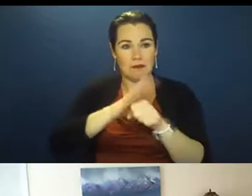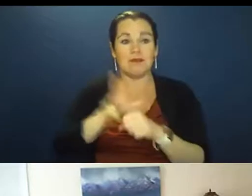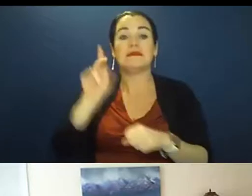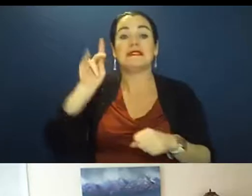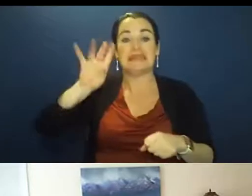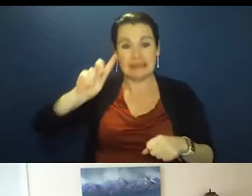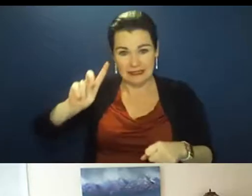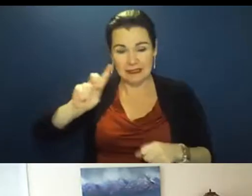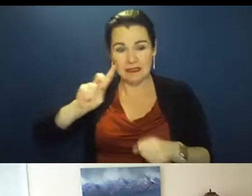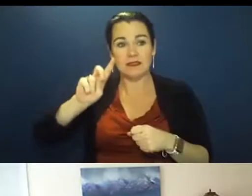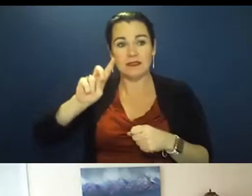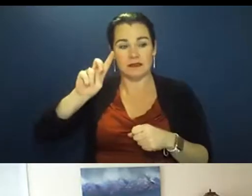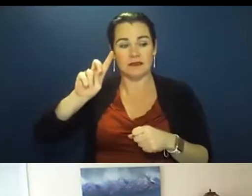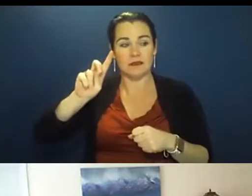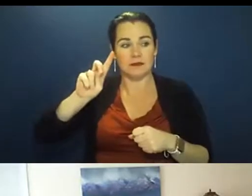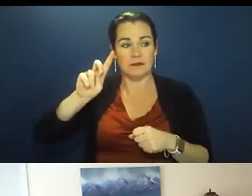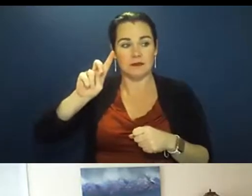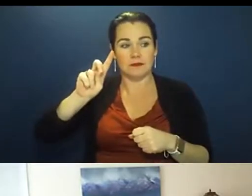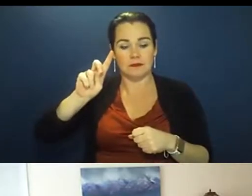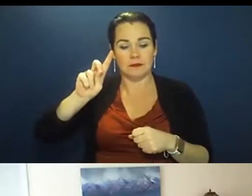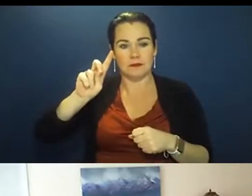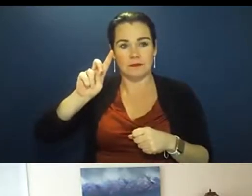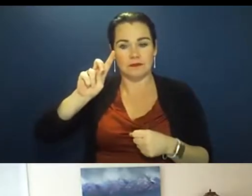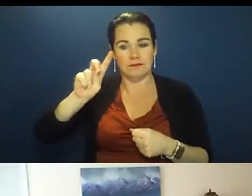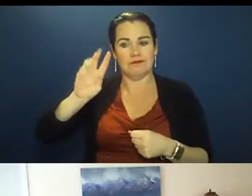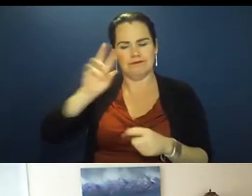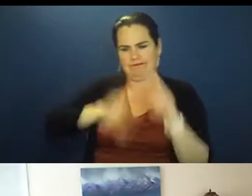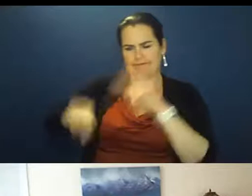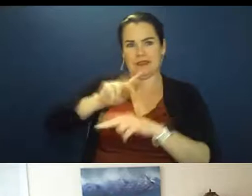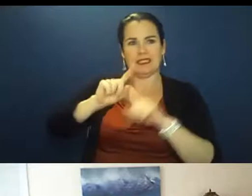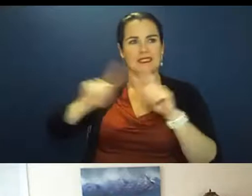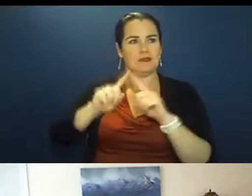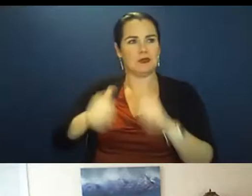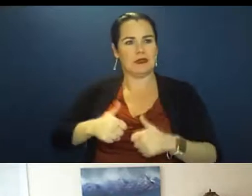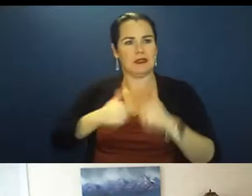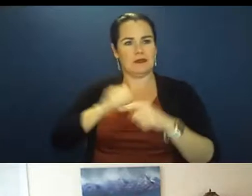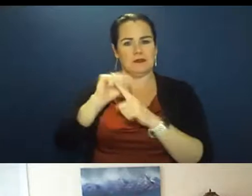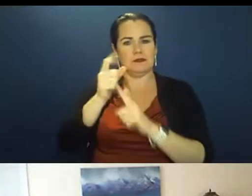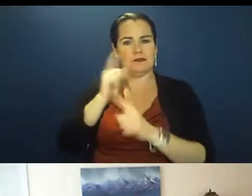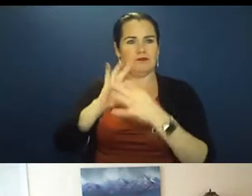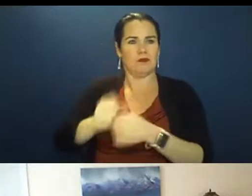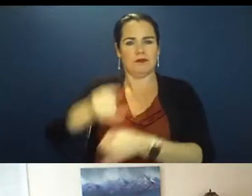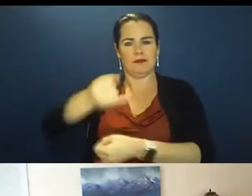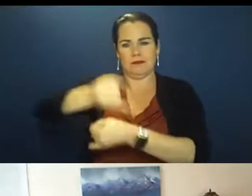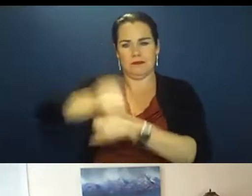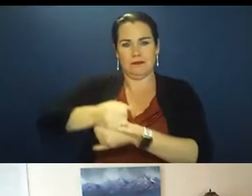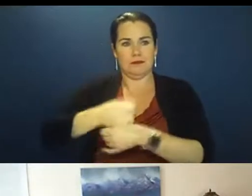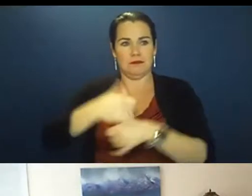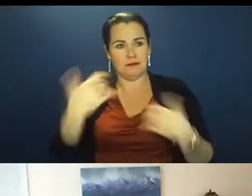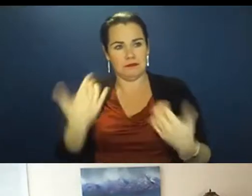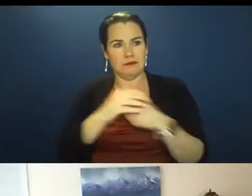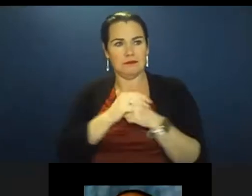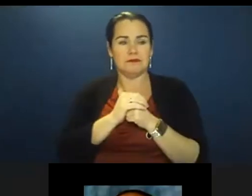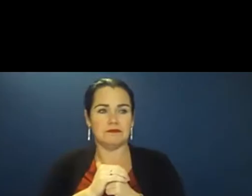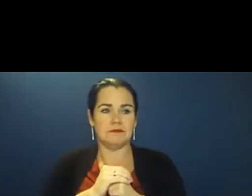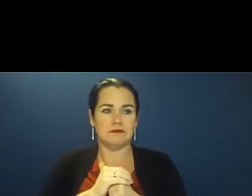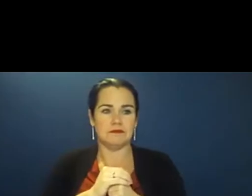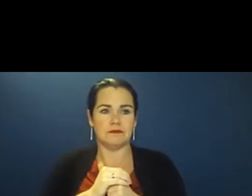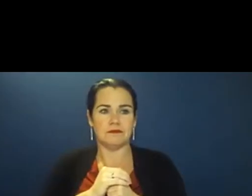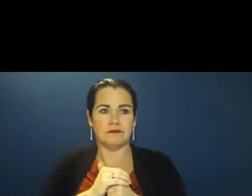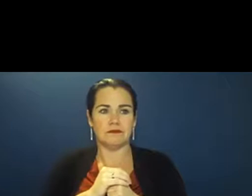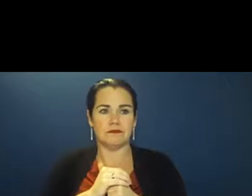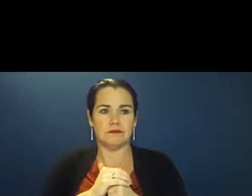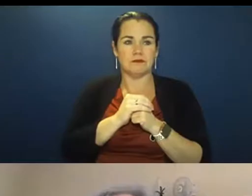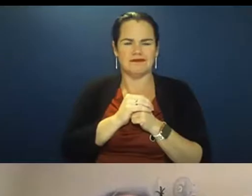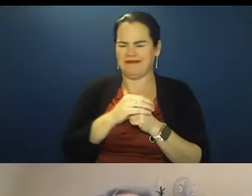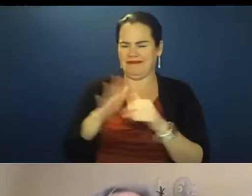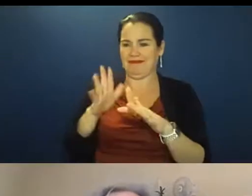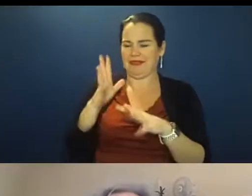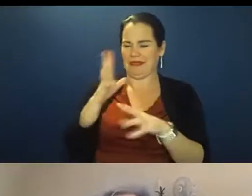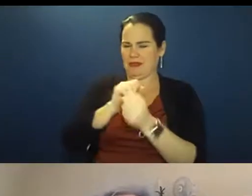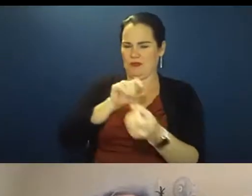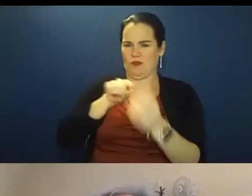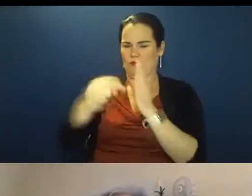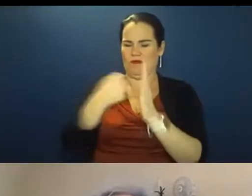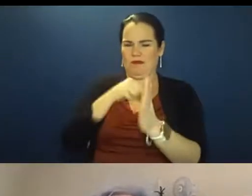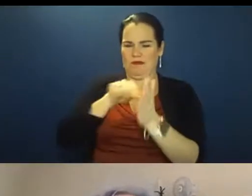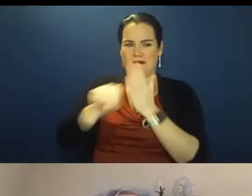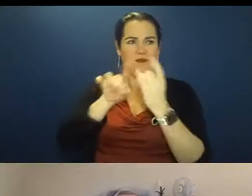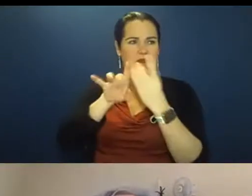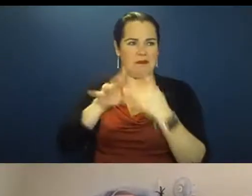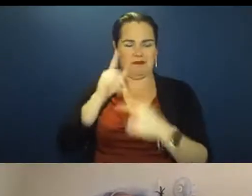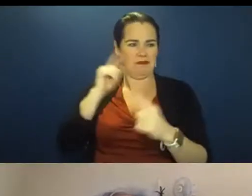And certainly the dicennial operations that continued throughout the course of the pandemic did reach out to follow the living arrangements. (Echoing) I'm getting weird feedback. But they continued to access them mostly by phone. And so through a trusted contact person,